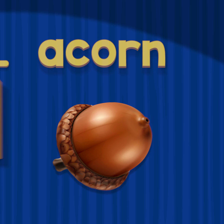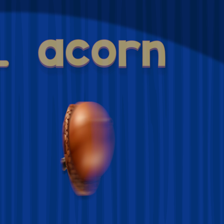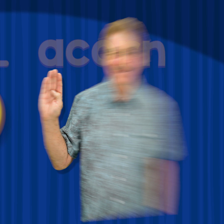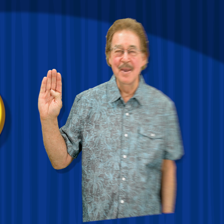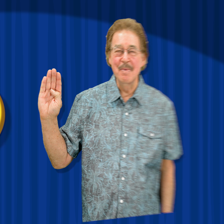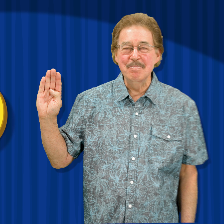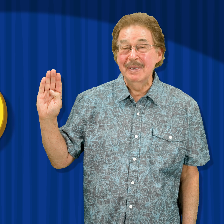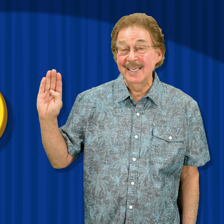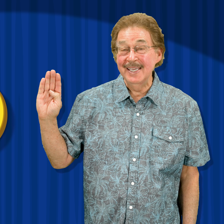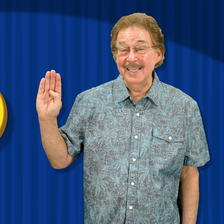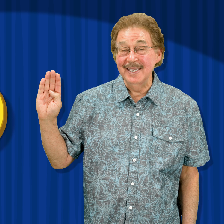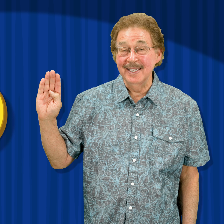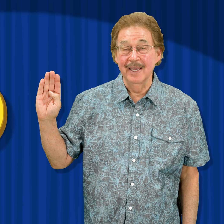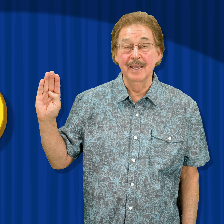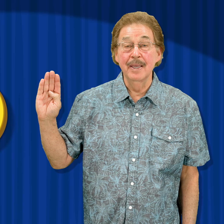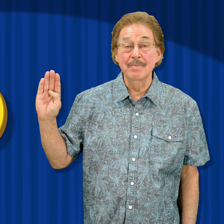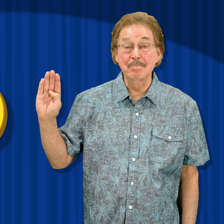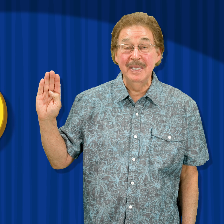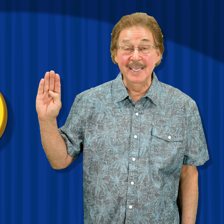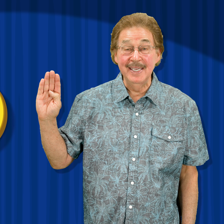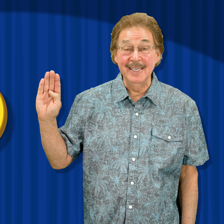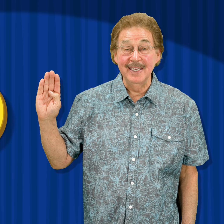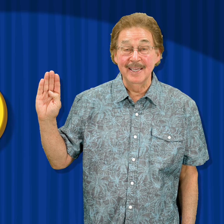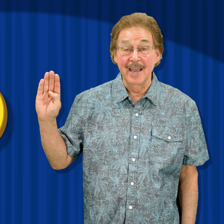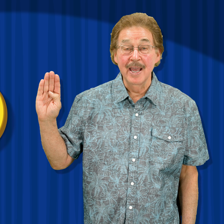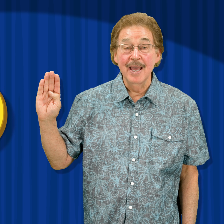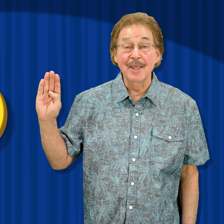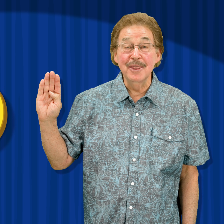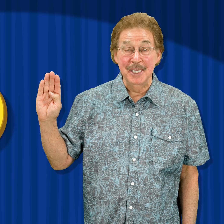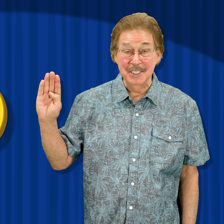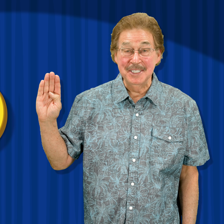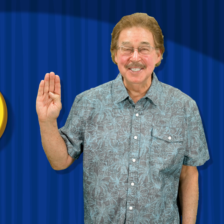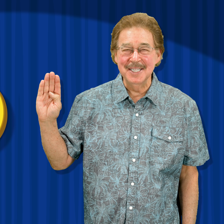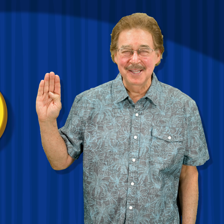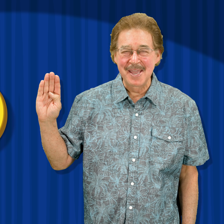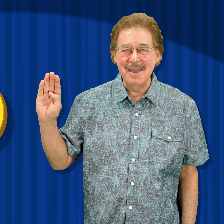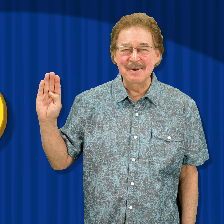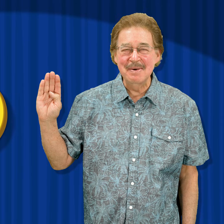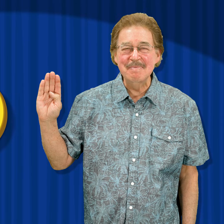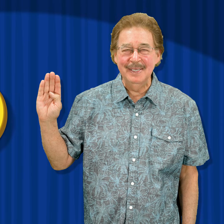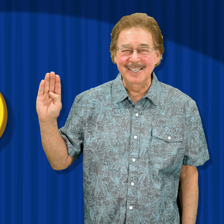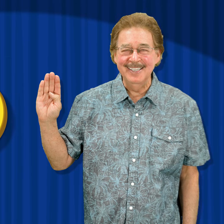B, b, this is the letter b